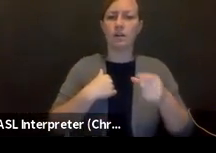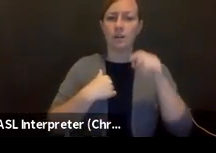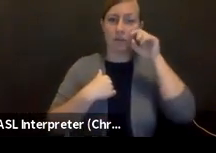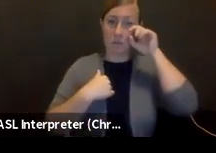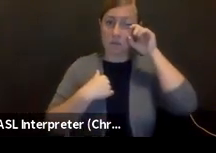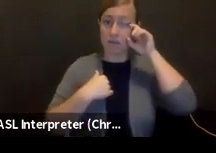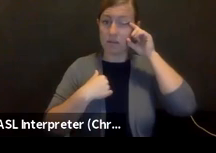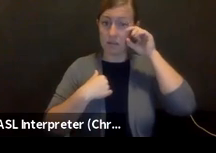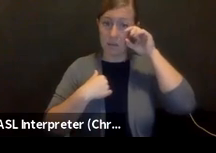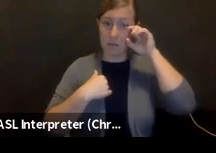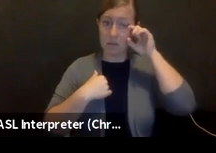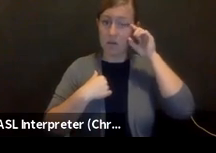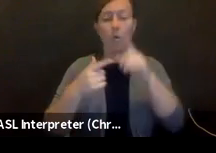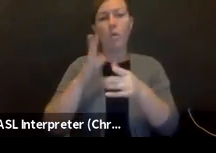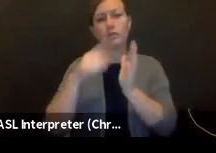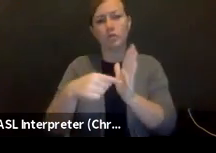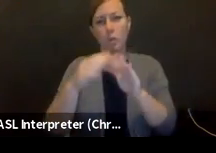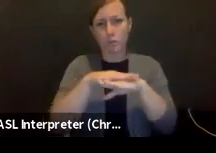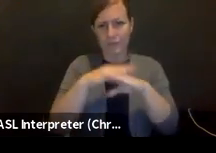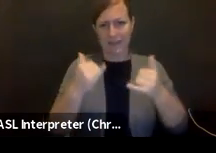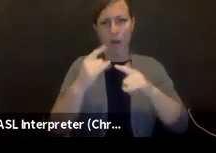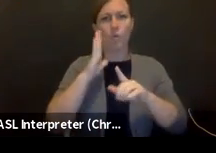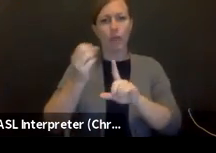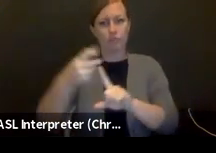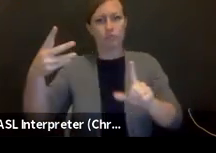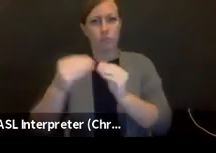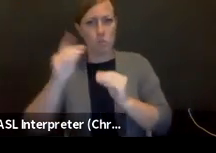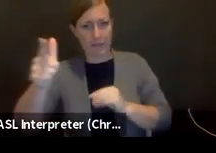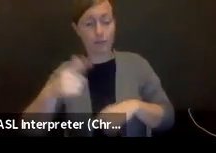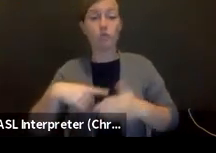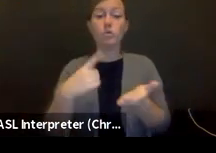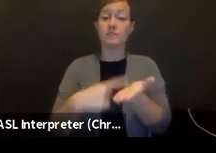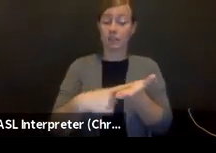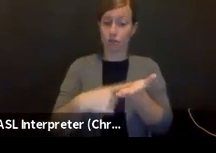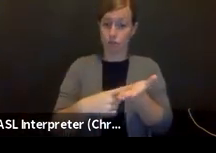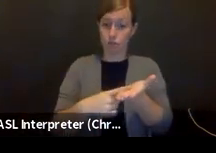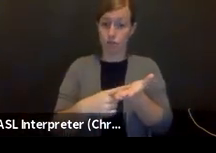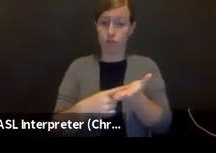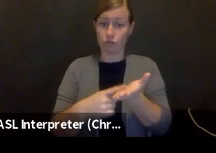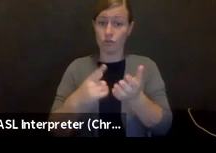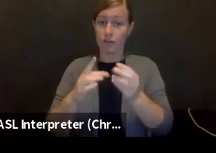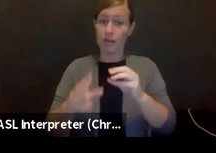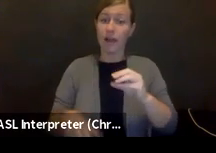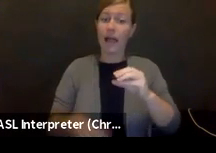ESD 189 - Amy Colburn: Again, but just so we can see where it goes by, just add the material from this top list. It just goes at the very bottom.